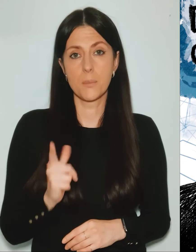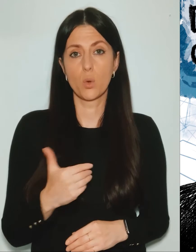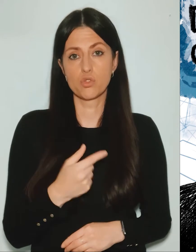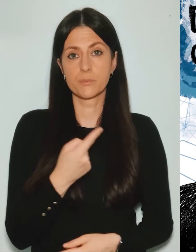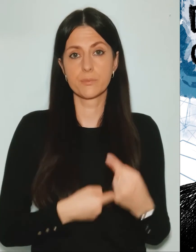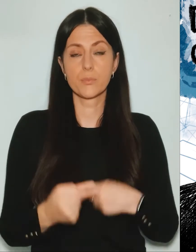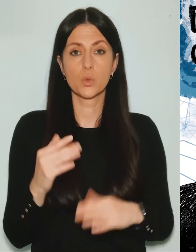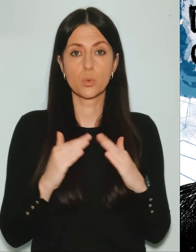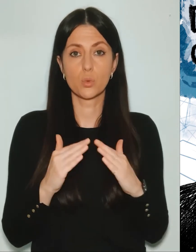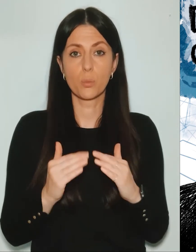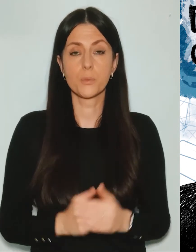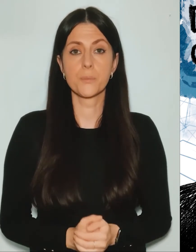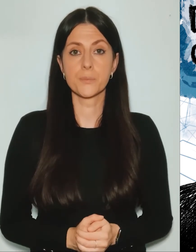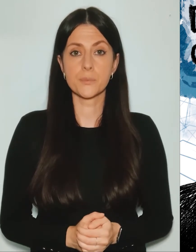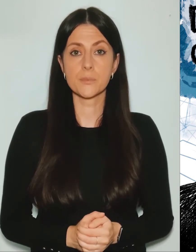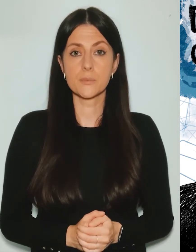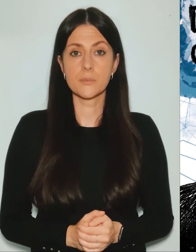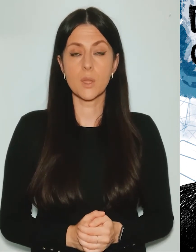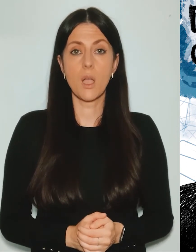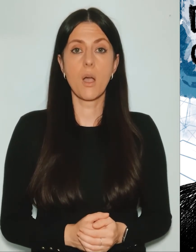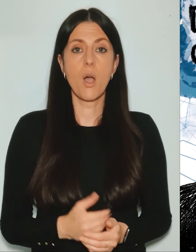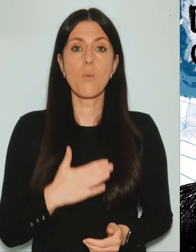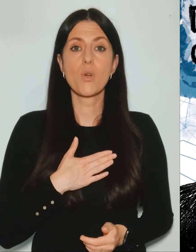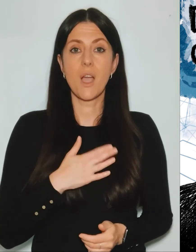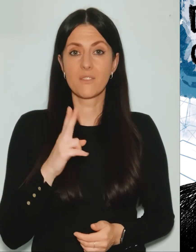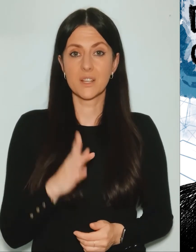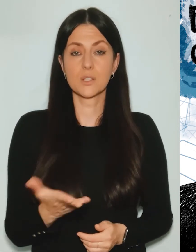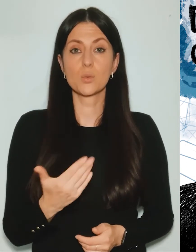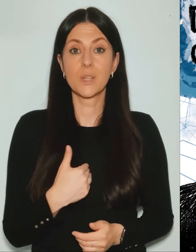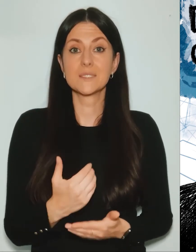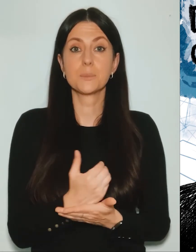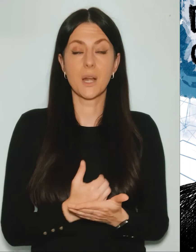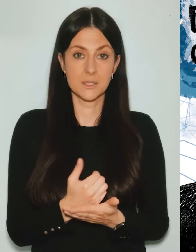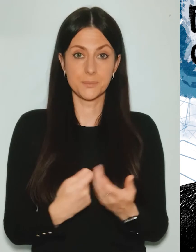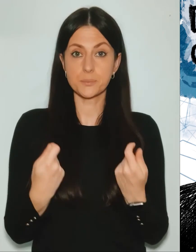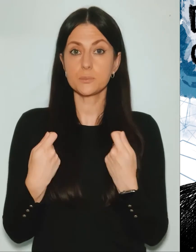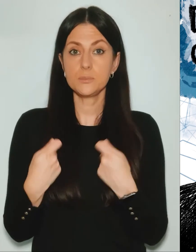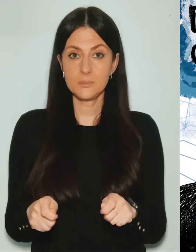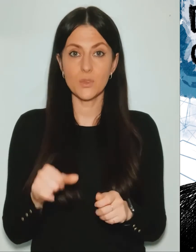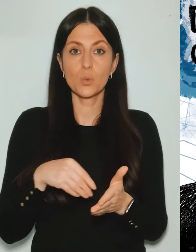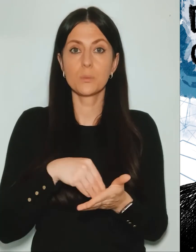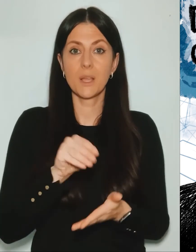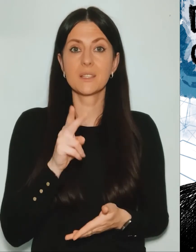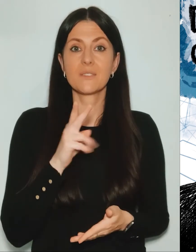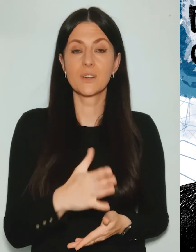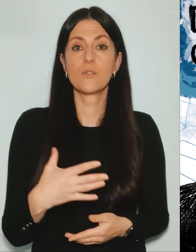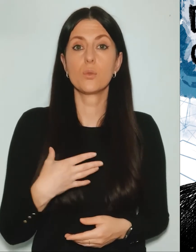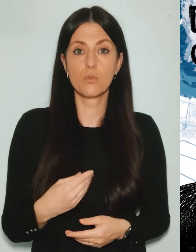Yeah, my apartment, which I was going to sell and buy an apartment in Lviv, burned down completely.